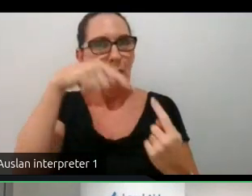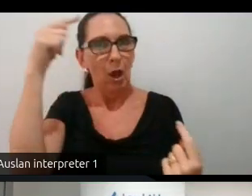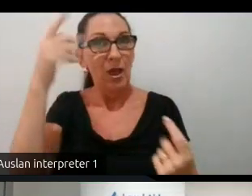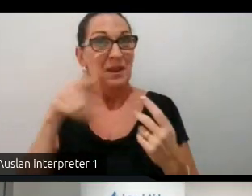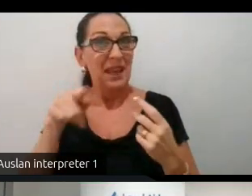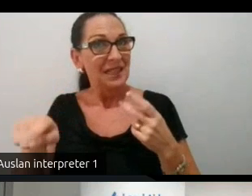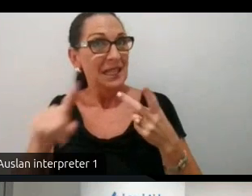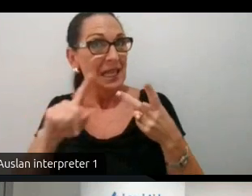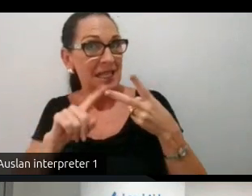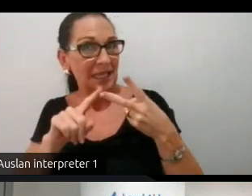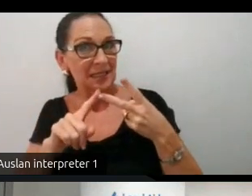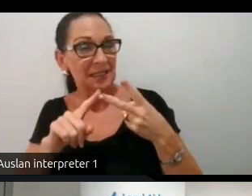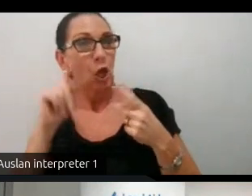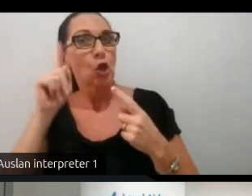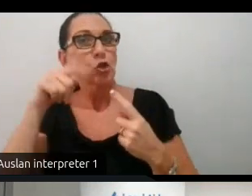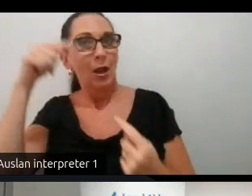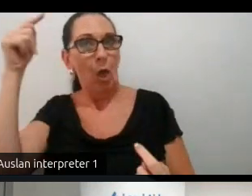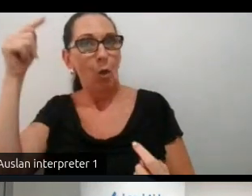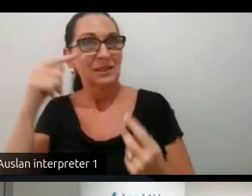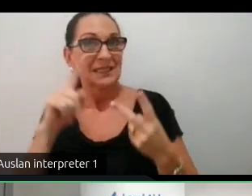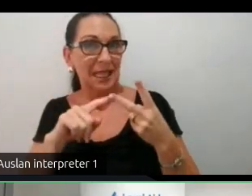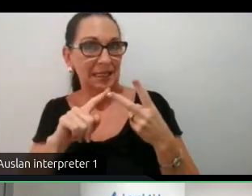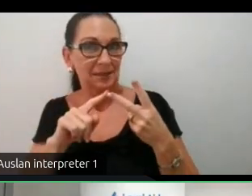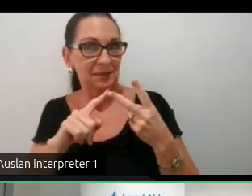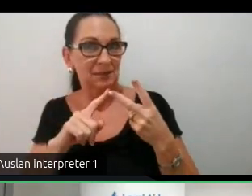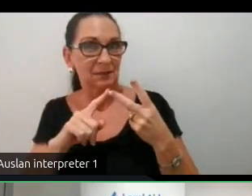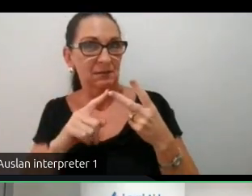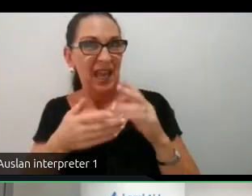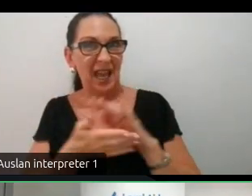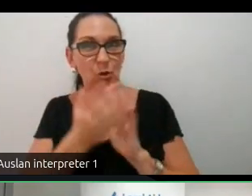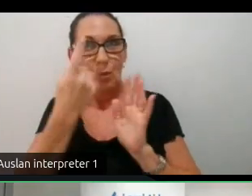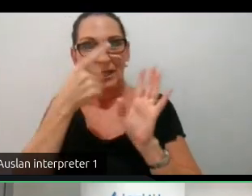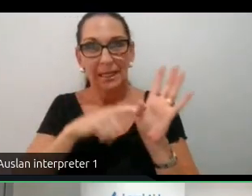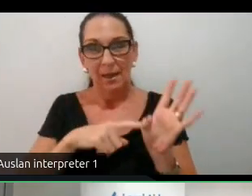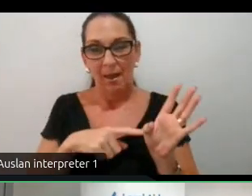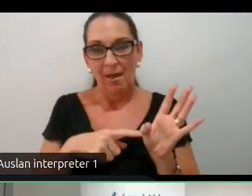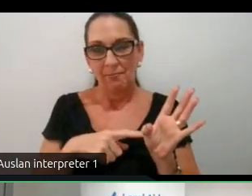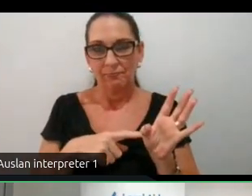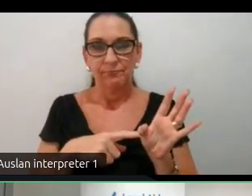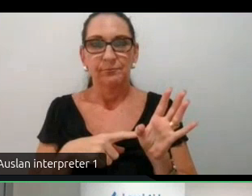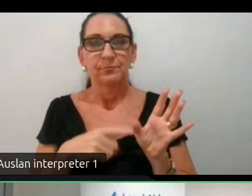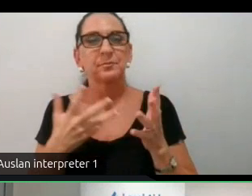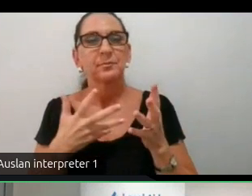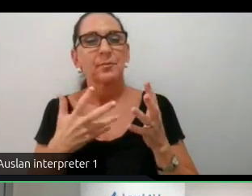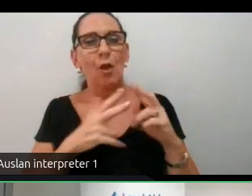just to clarify, this is the second cyclone. This is the second cyclone in less than a year. Yep. Um